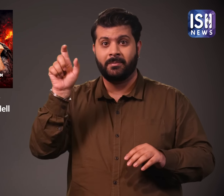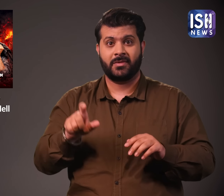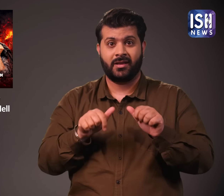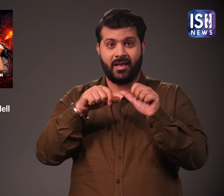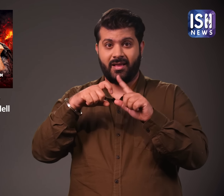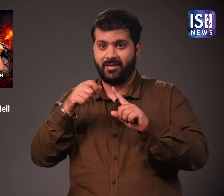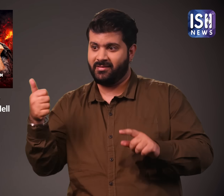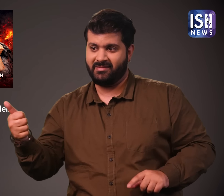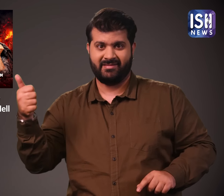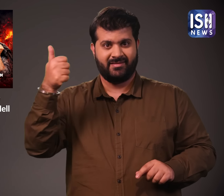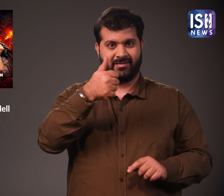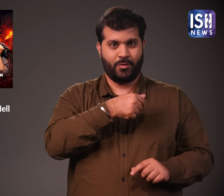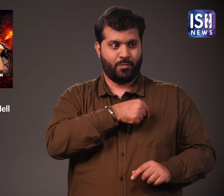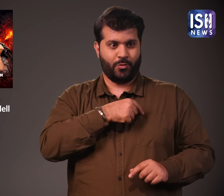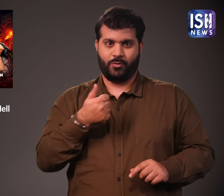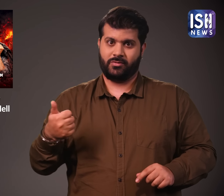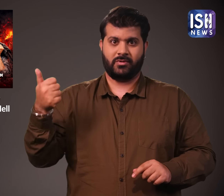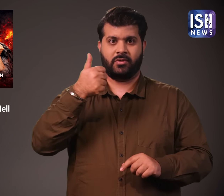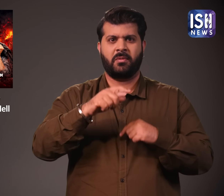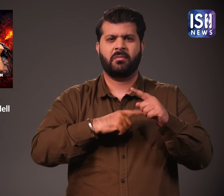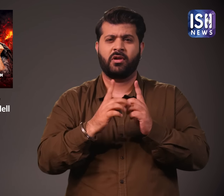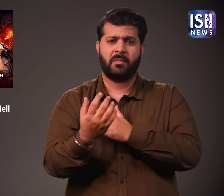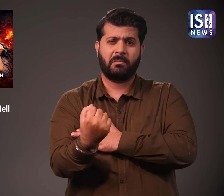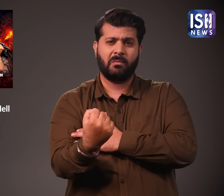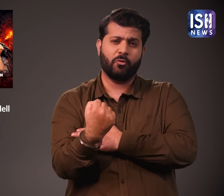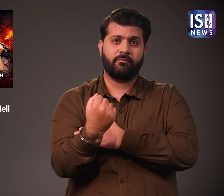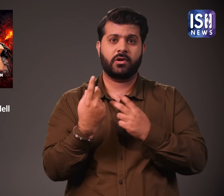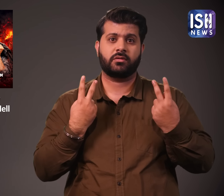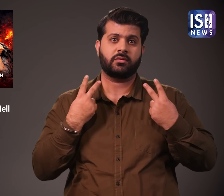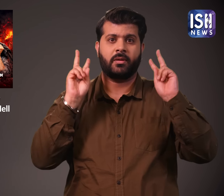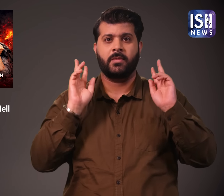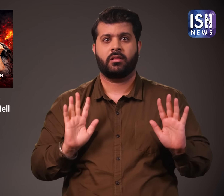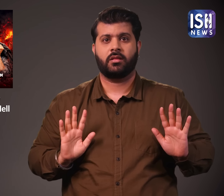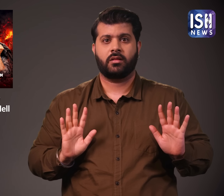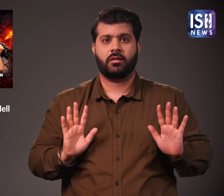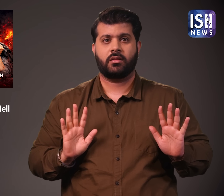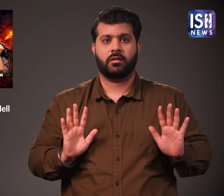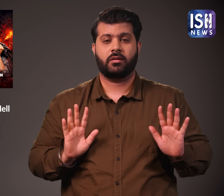Khamenei's position as the leader made him powerful.